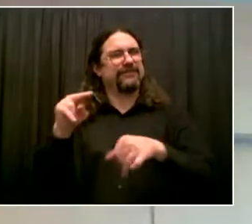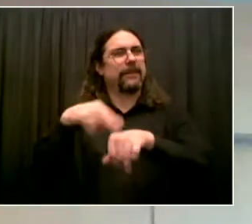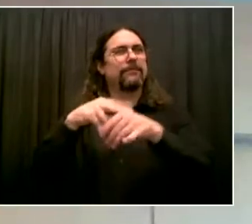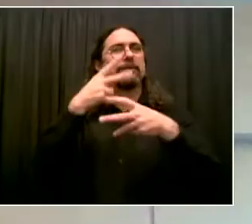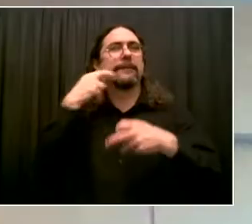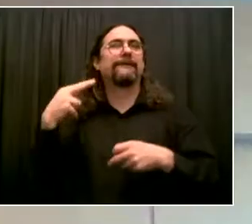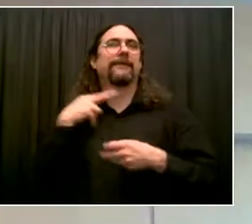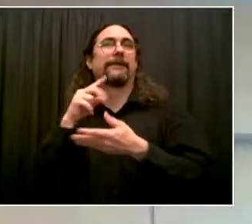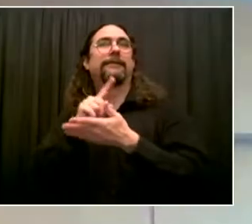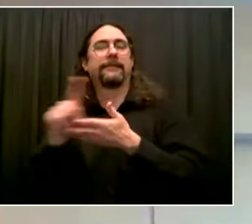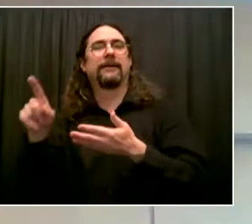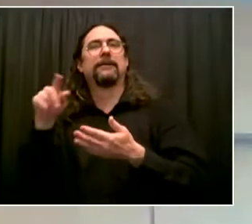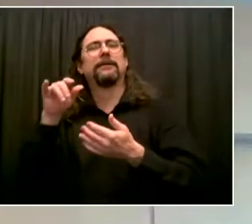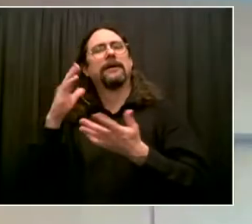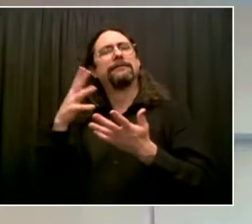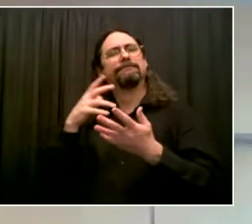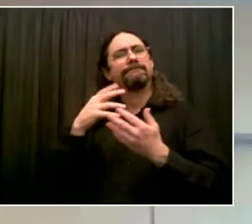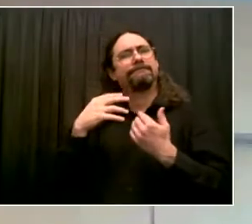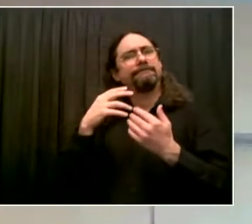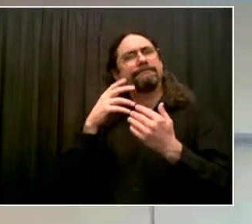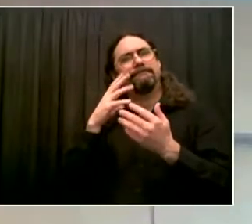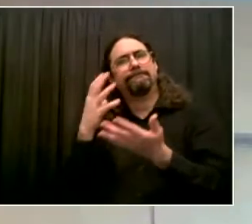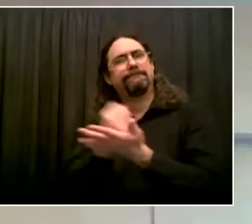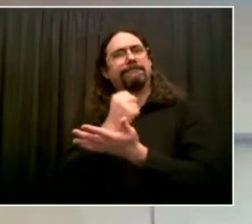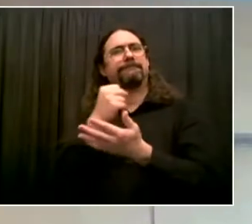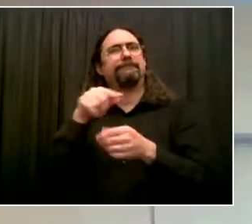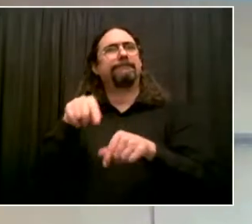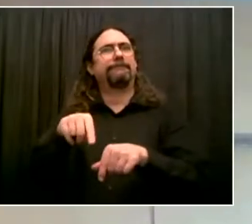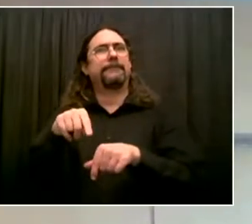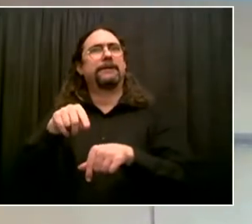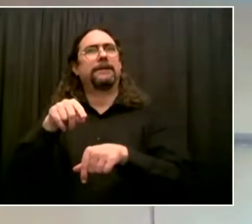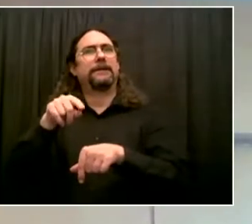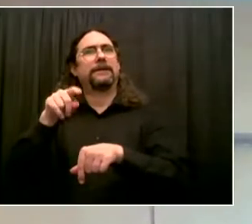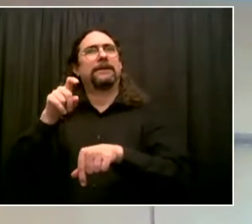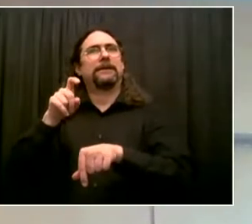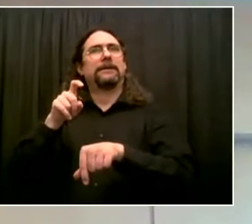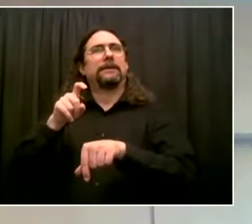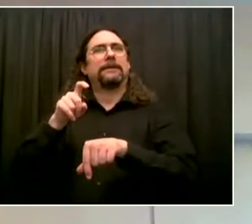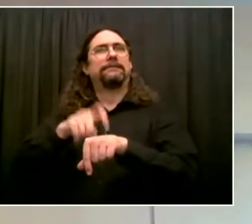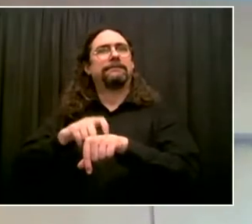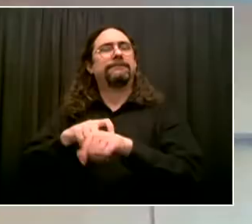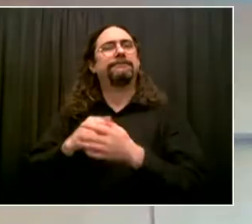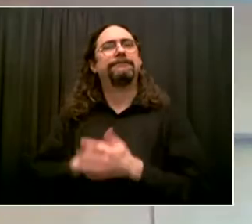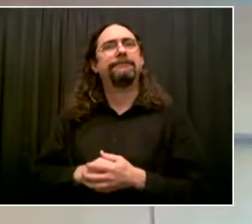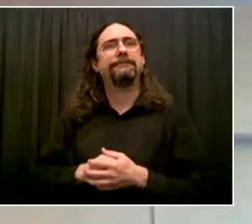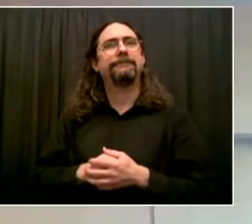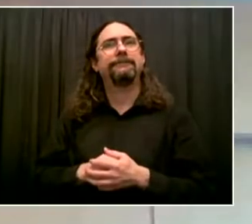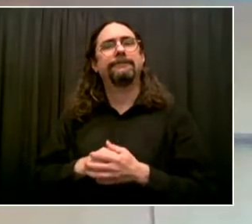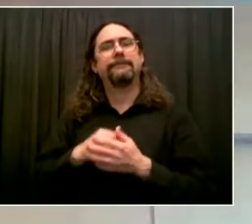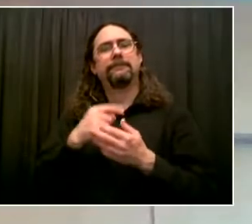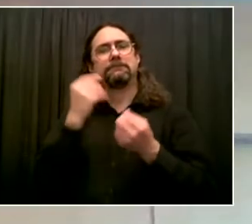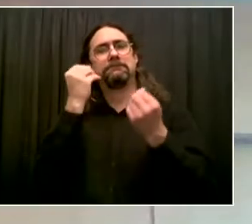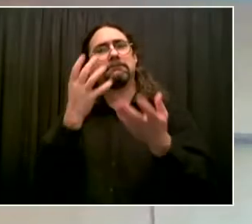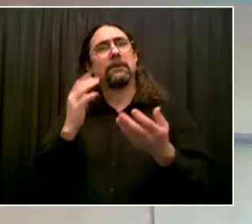THAT WEEK, IT IS IMPORTANT TO SAY THAT IN THE BROOKLYN DISTRICT ATTORNEY 'SOFCEFI WE